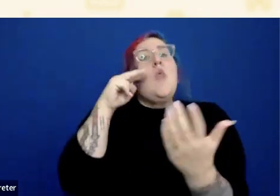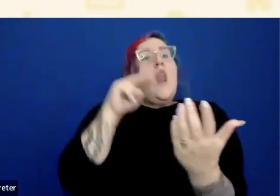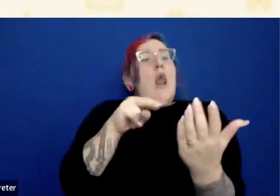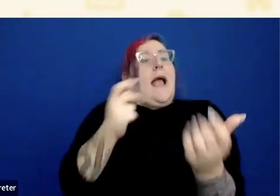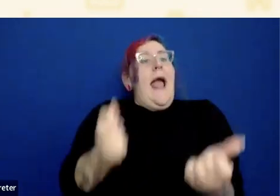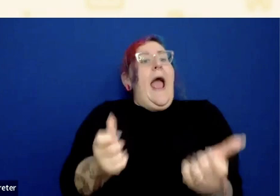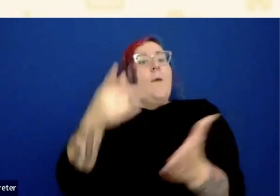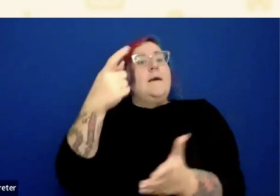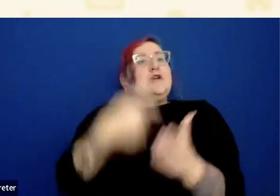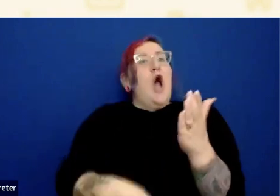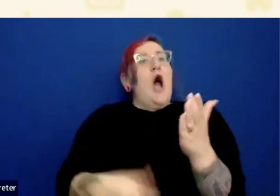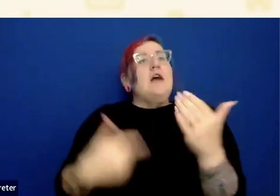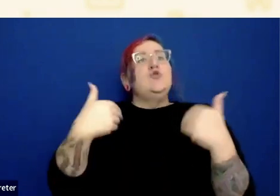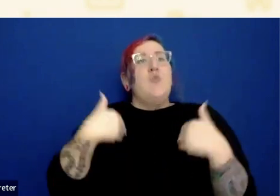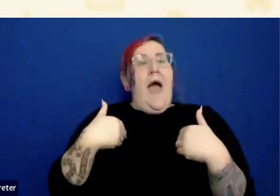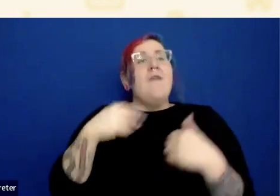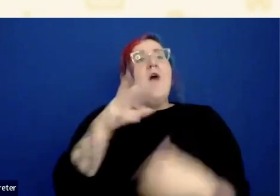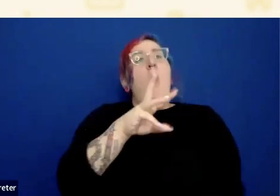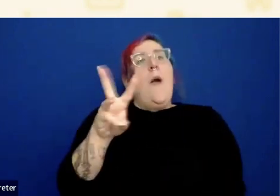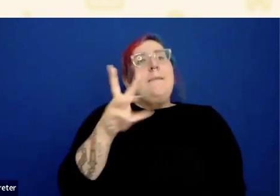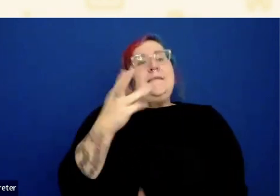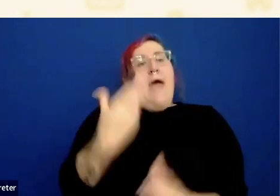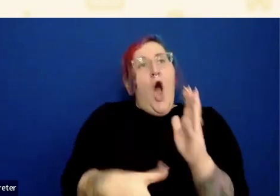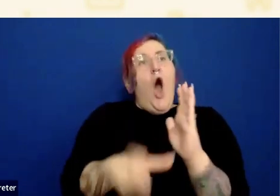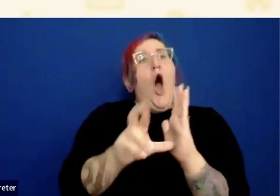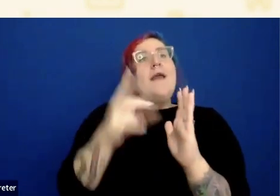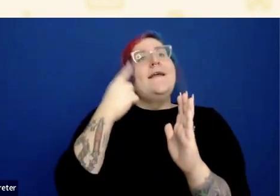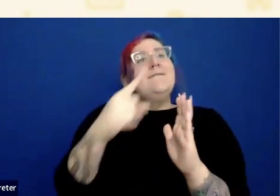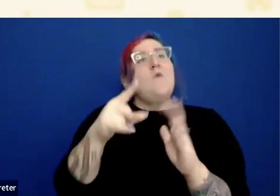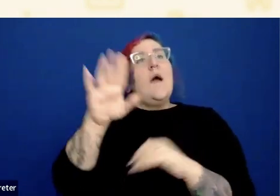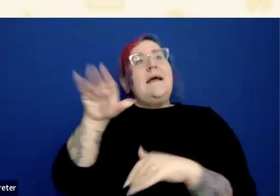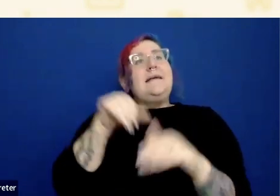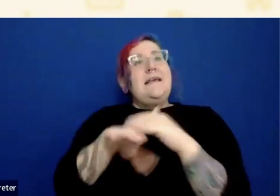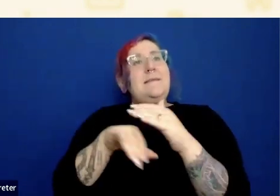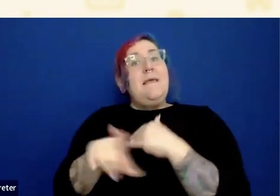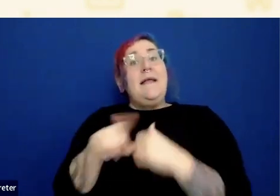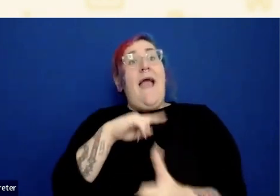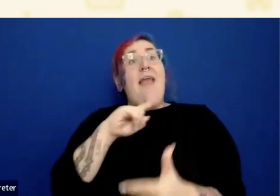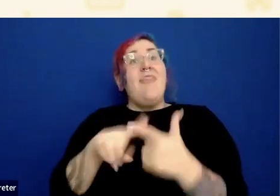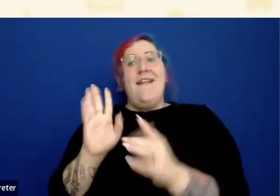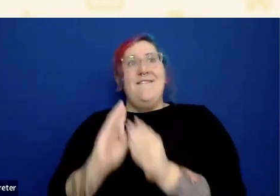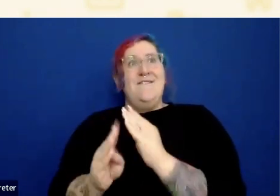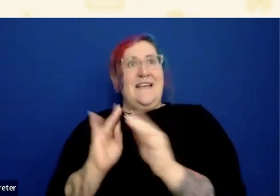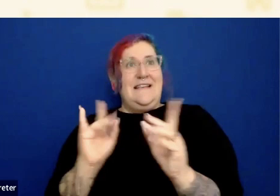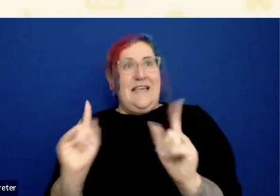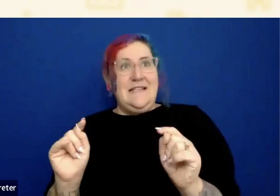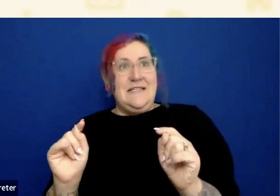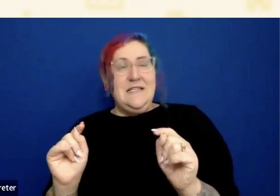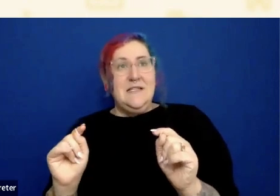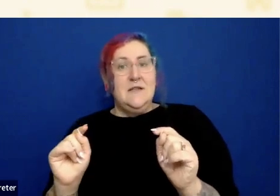for accessibility and remediated, those are real dollars.